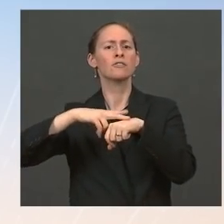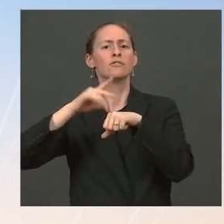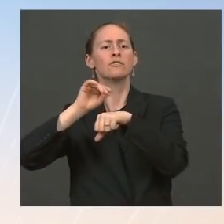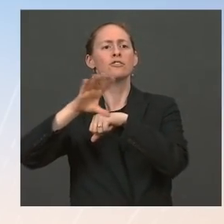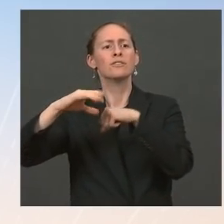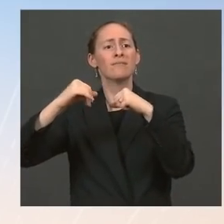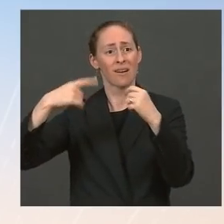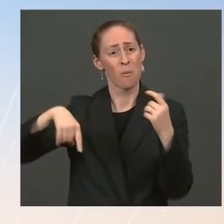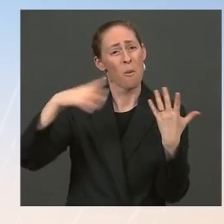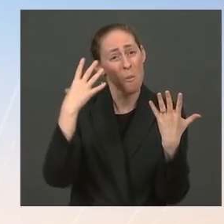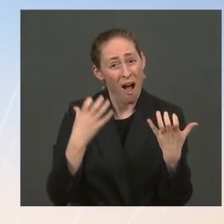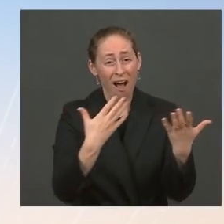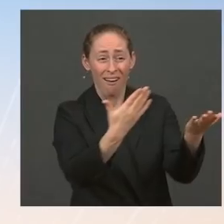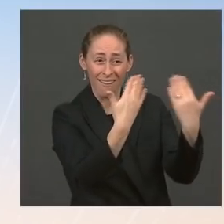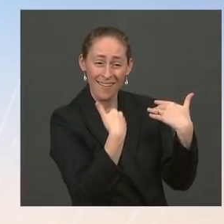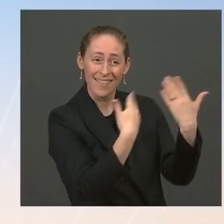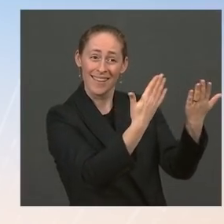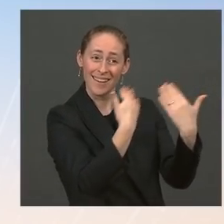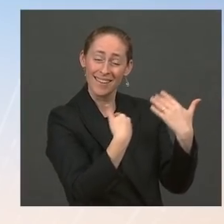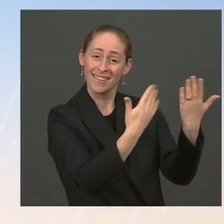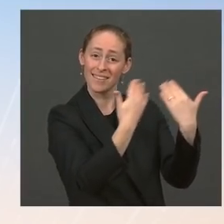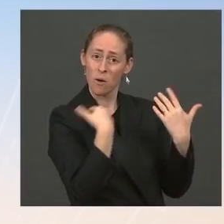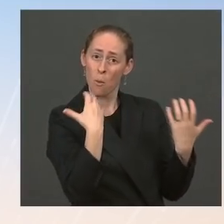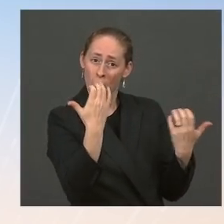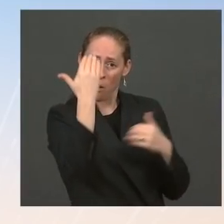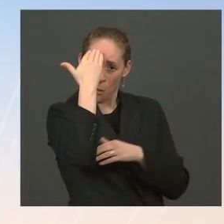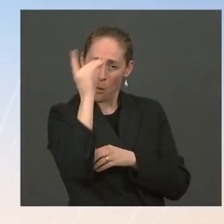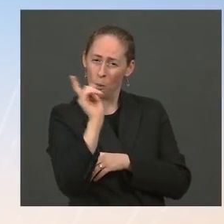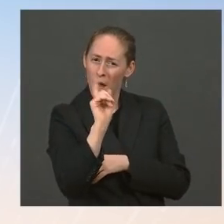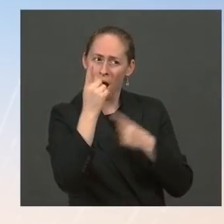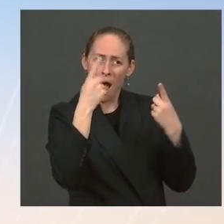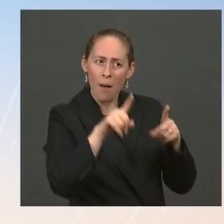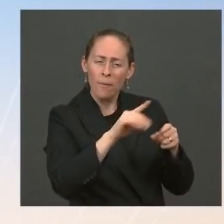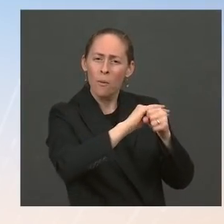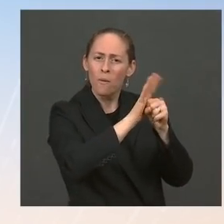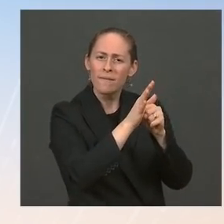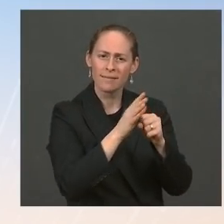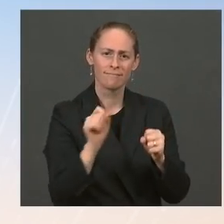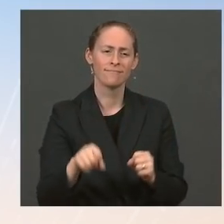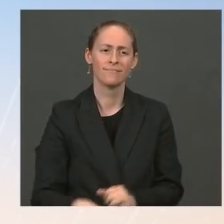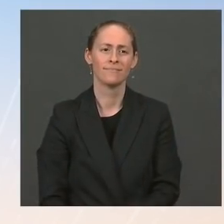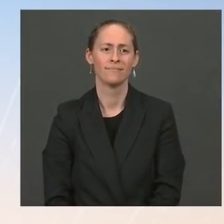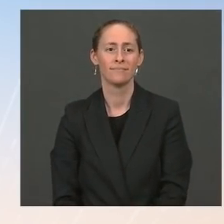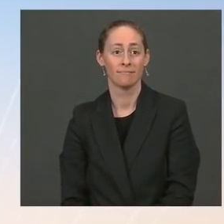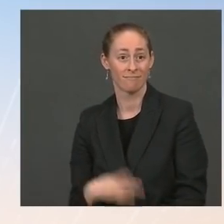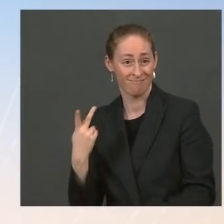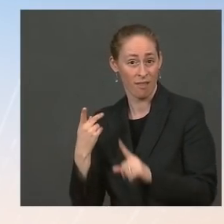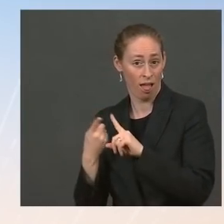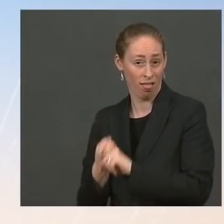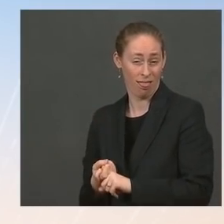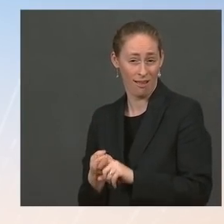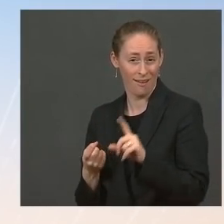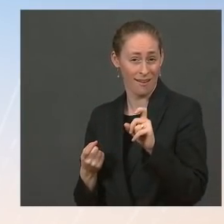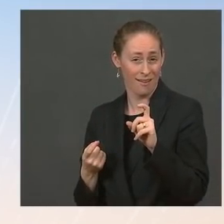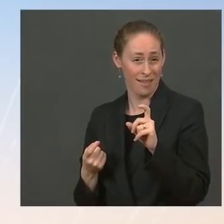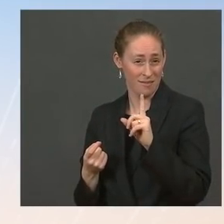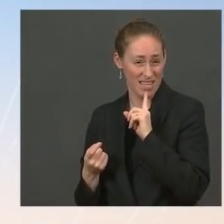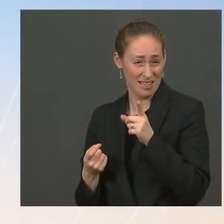The Press: And then just a final one on that: Are they "old friends" or not? Because the President has claimed that they're not, you claim that they're not,